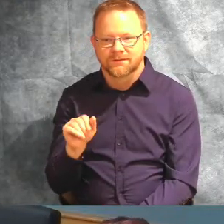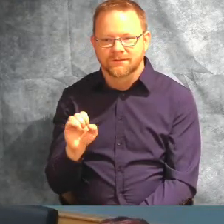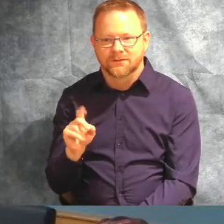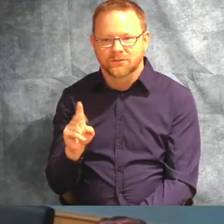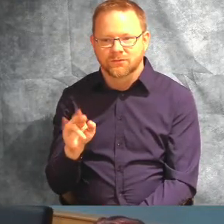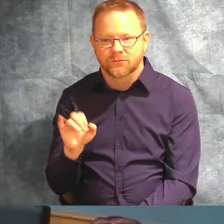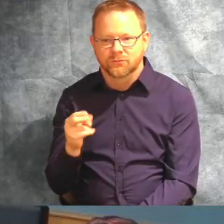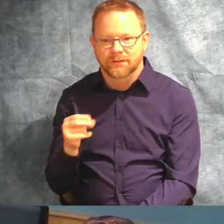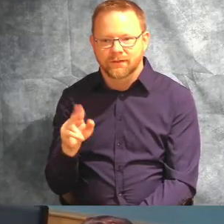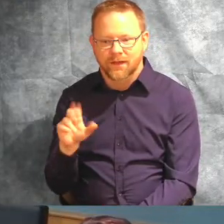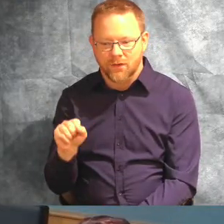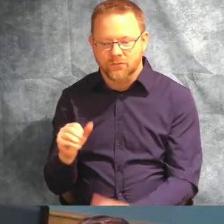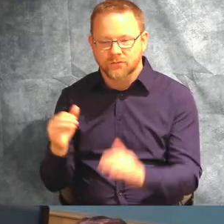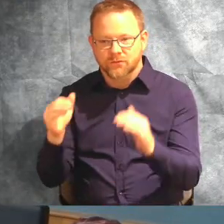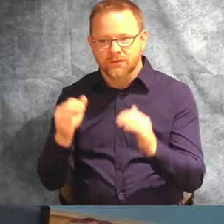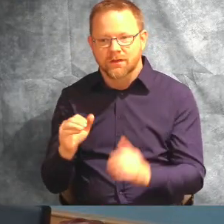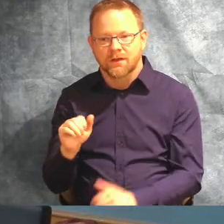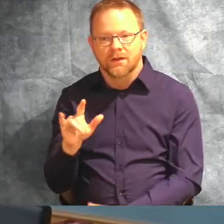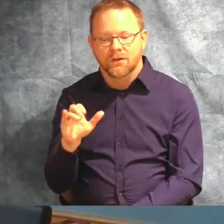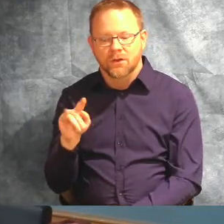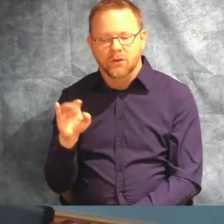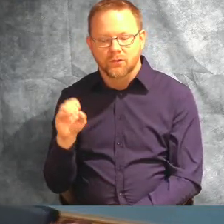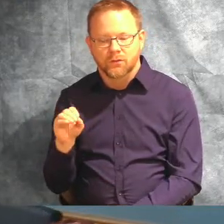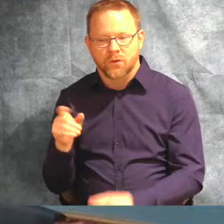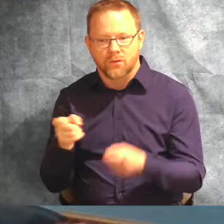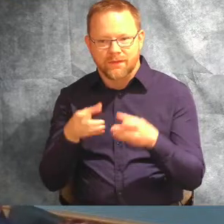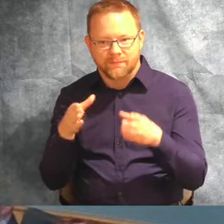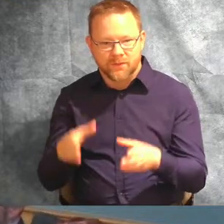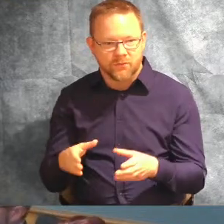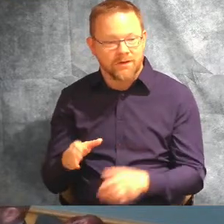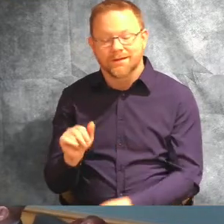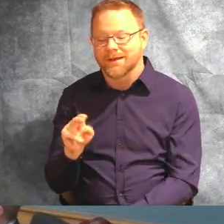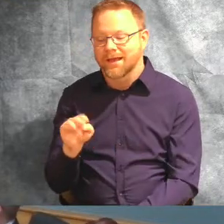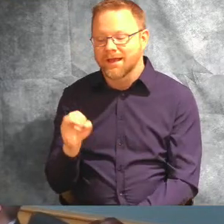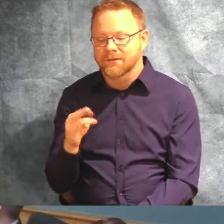Jeff Aluotto, County Administrator, Ann Schooley, Assistant Prosecuting Attorney,